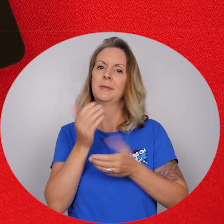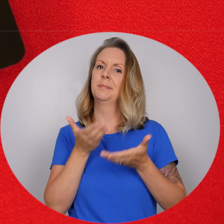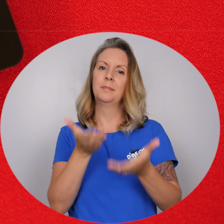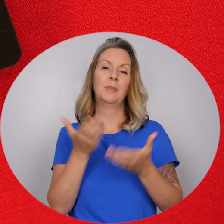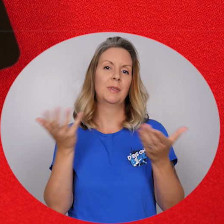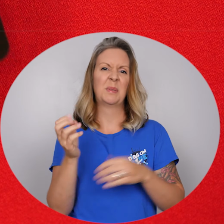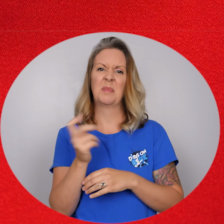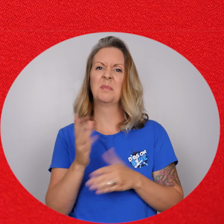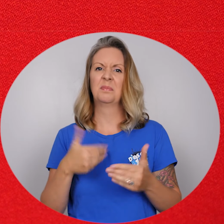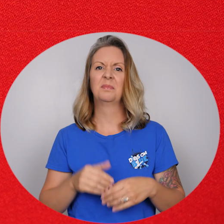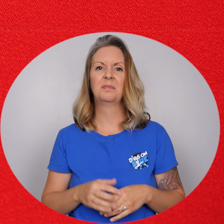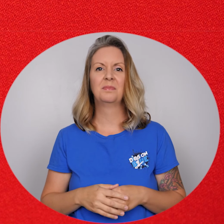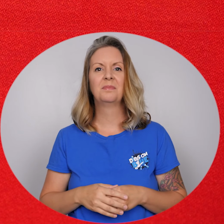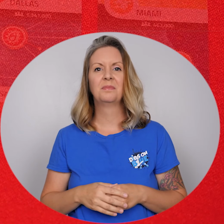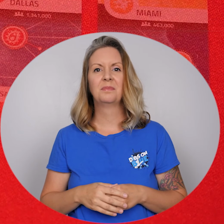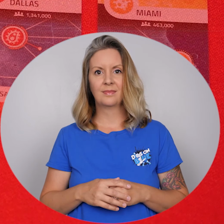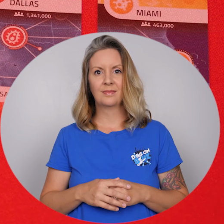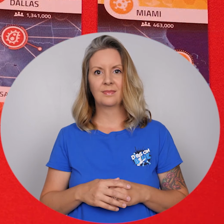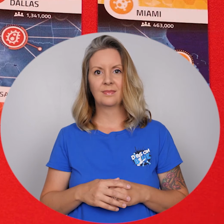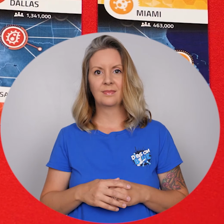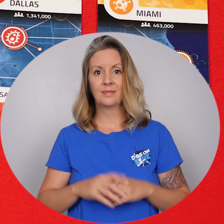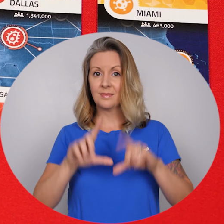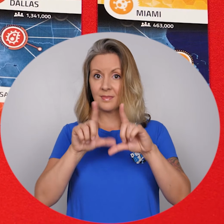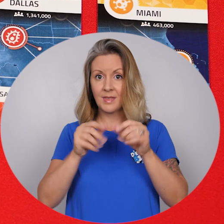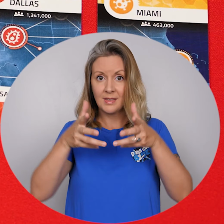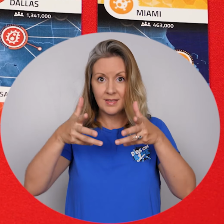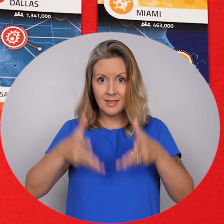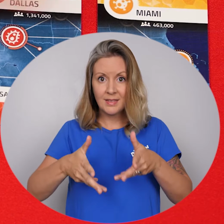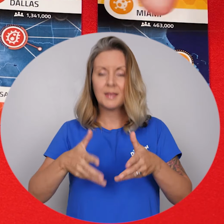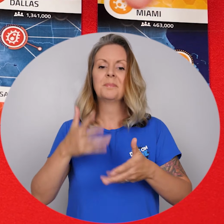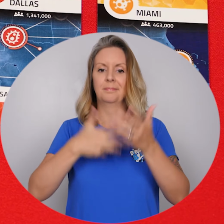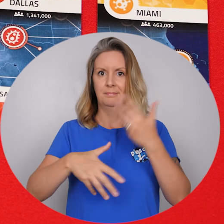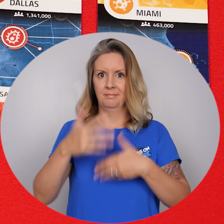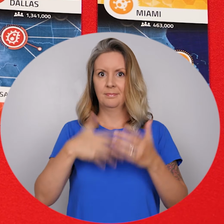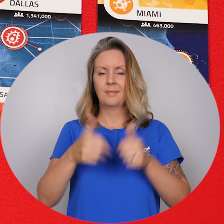so return them to the box for now. Shuffle the remaining cards and deal 3 face-up to